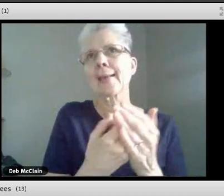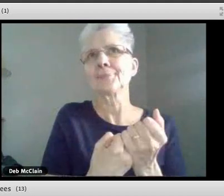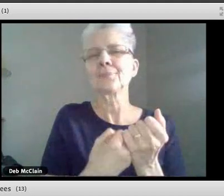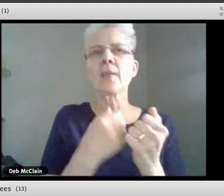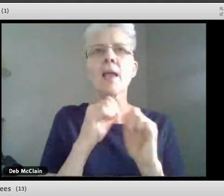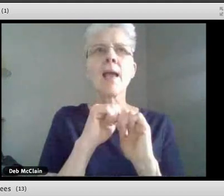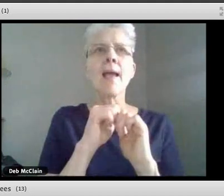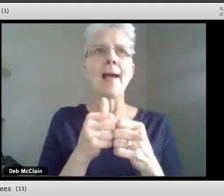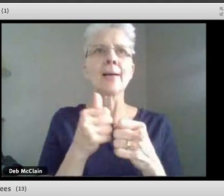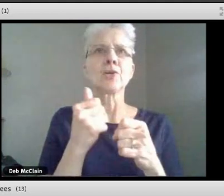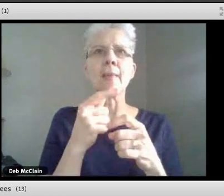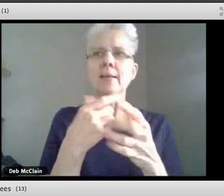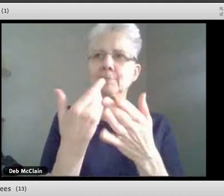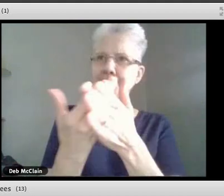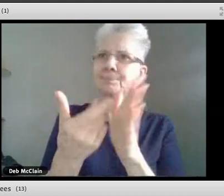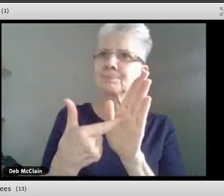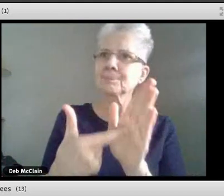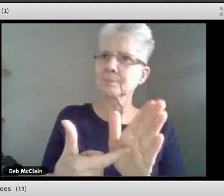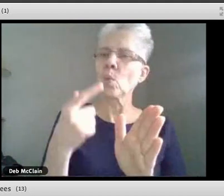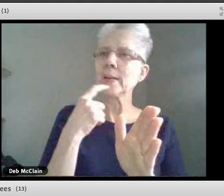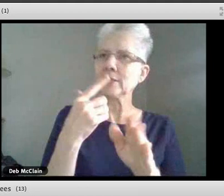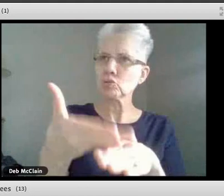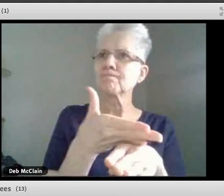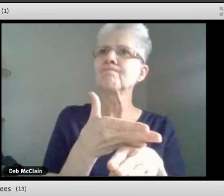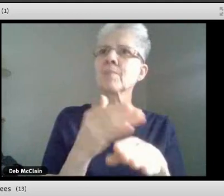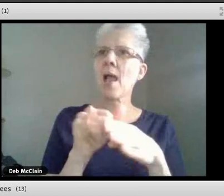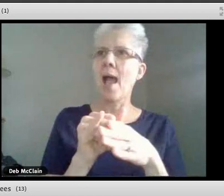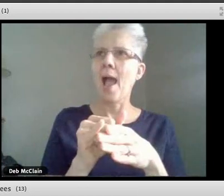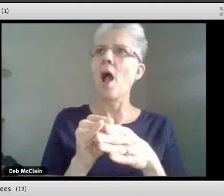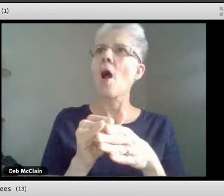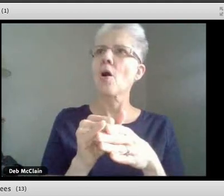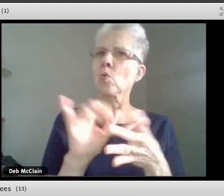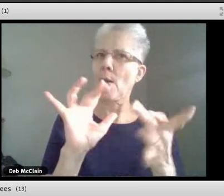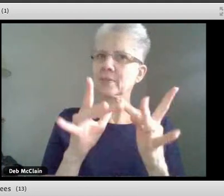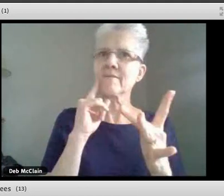or your products that you provide? And then also, you know, you could get sued,